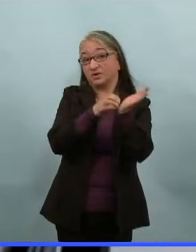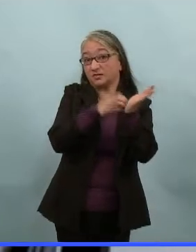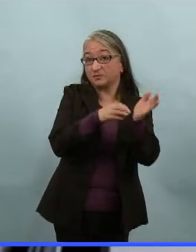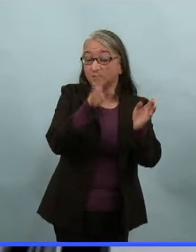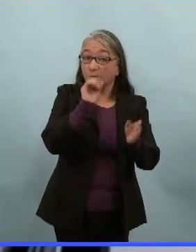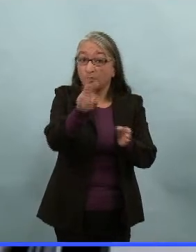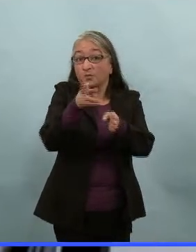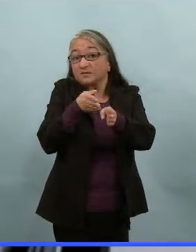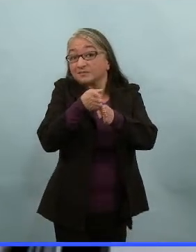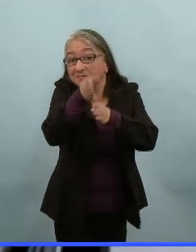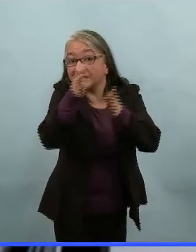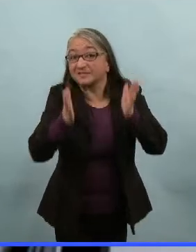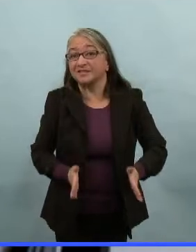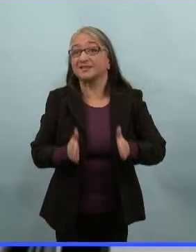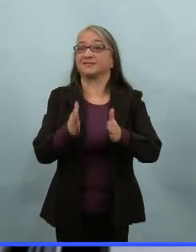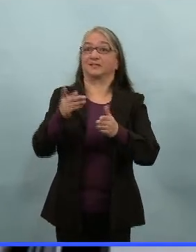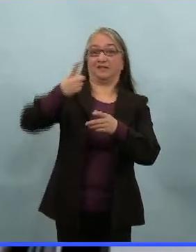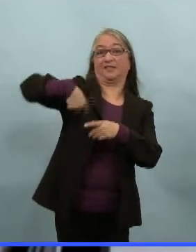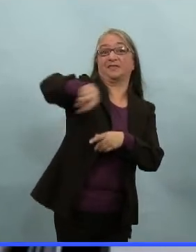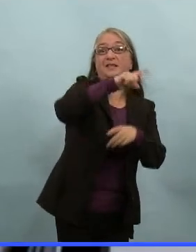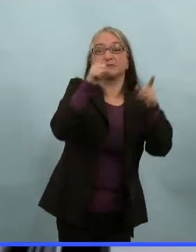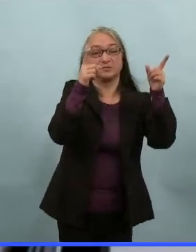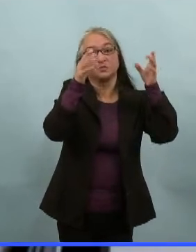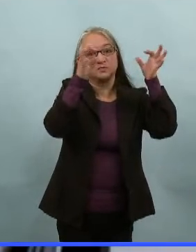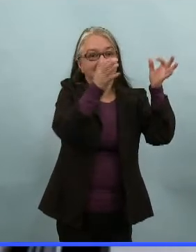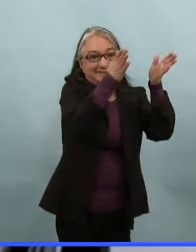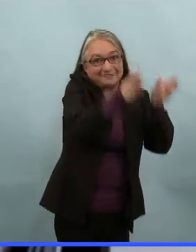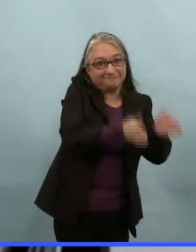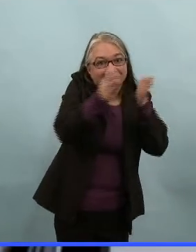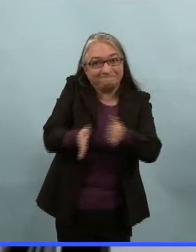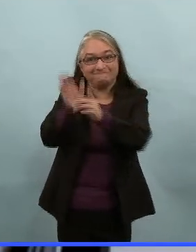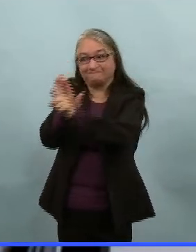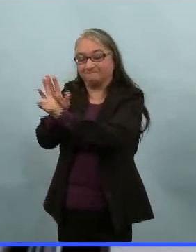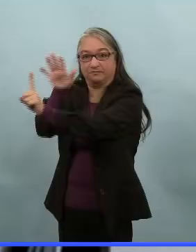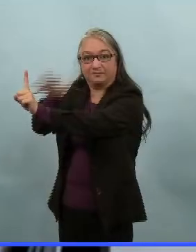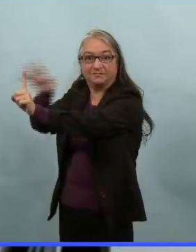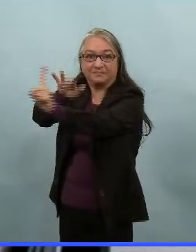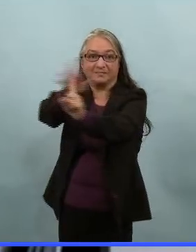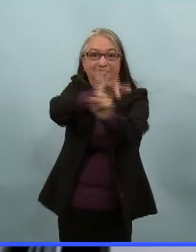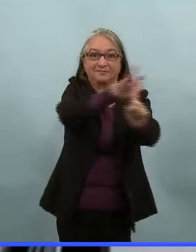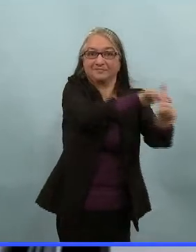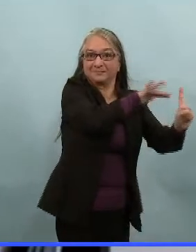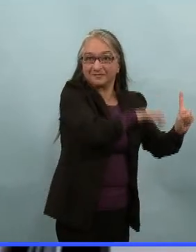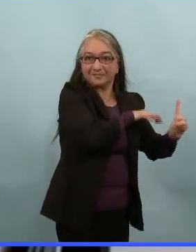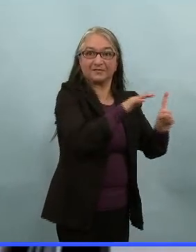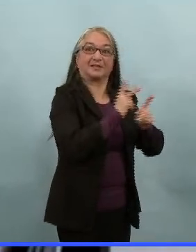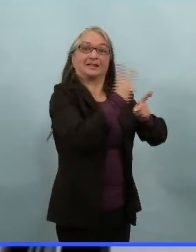as part of their care for everybody at every visit but overall our recommendation right now remains